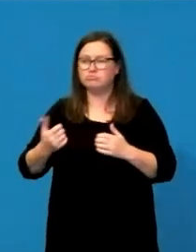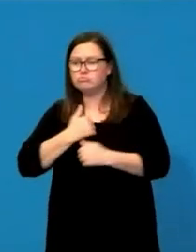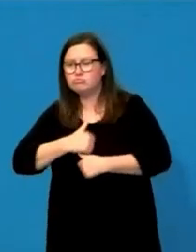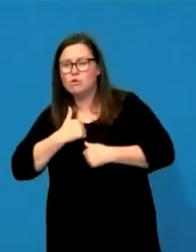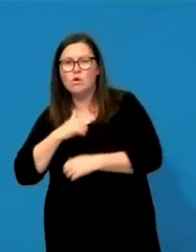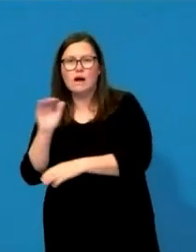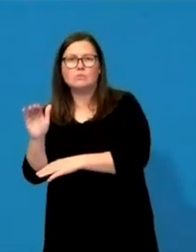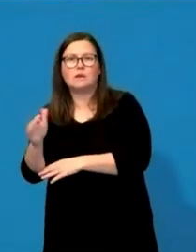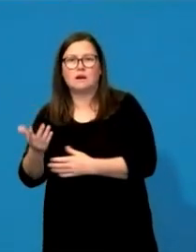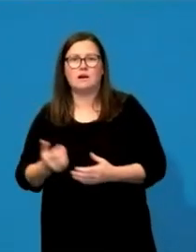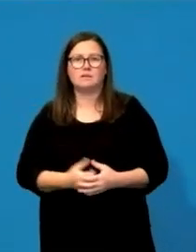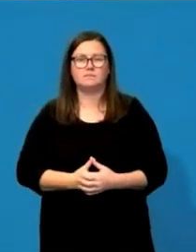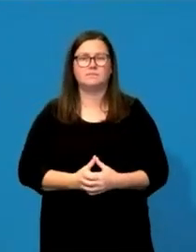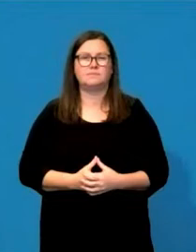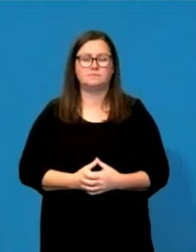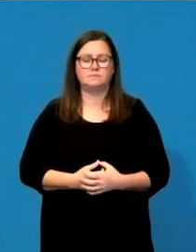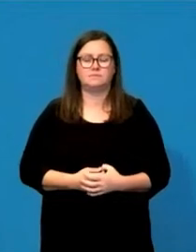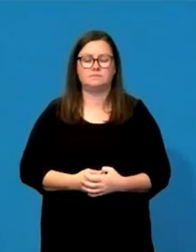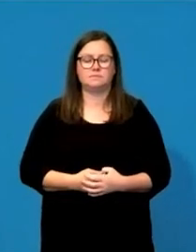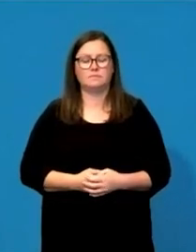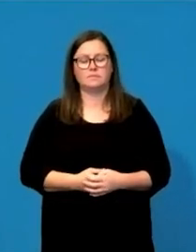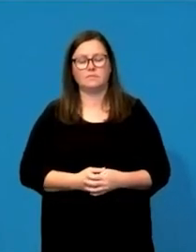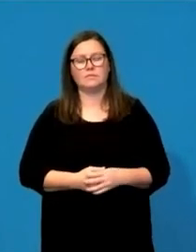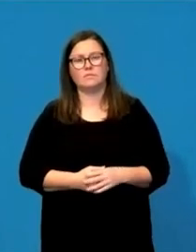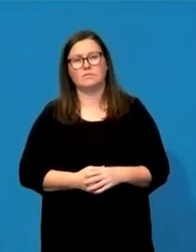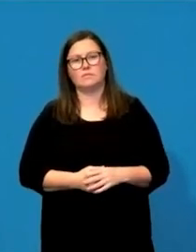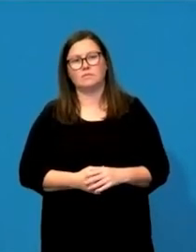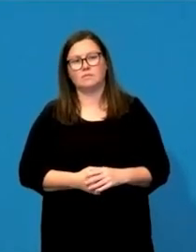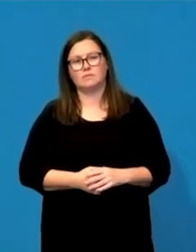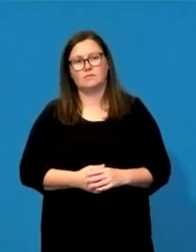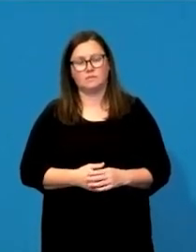And so you're really highlighting their abilities and what they can do and what